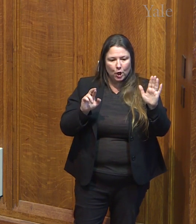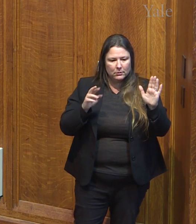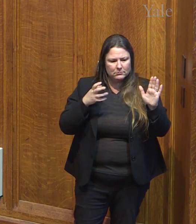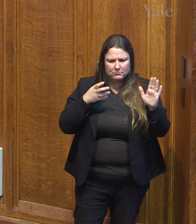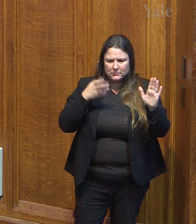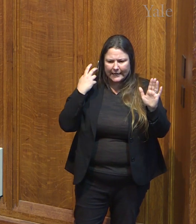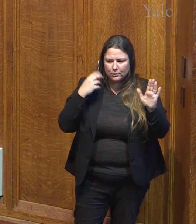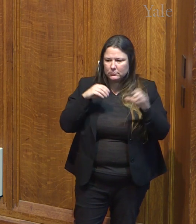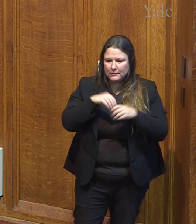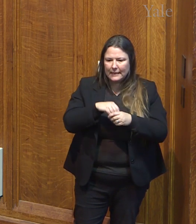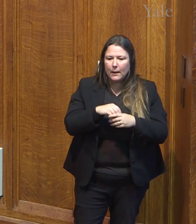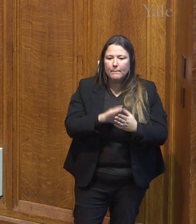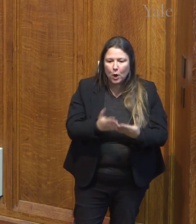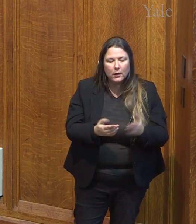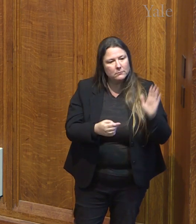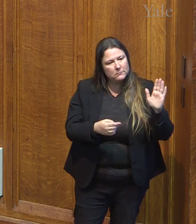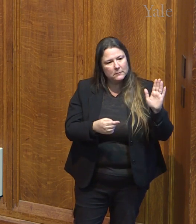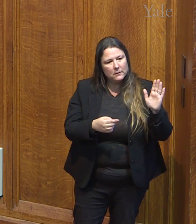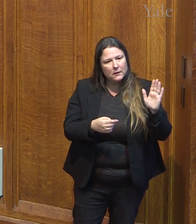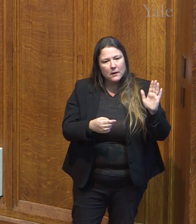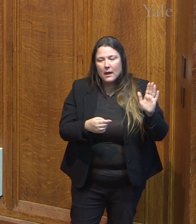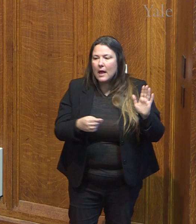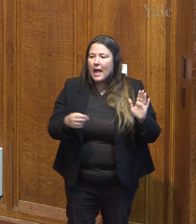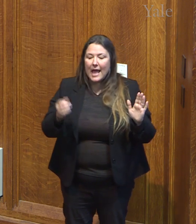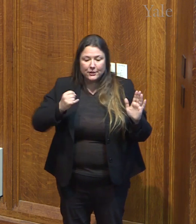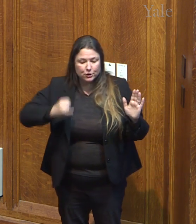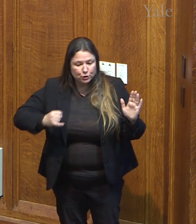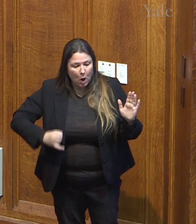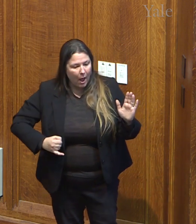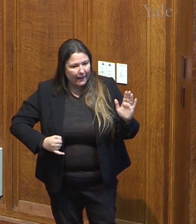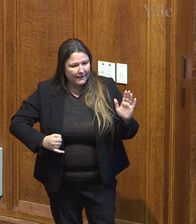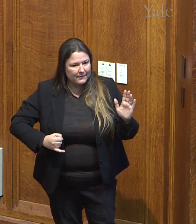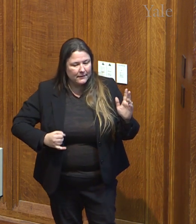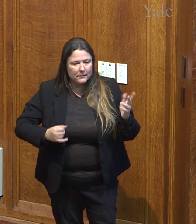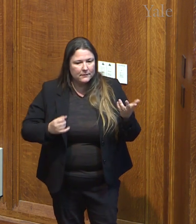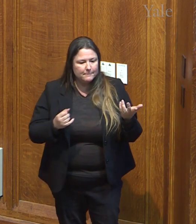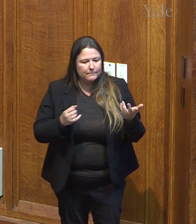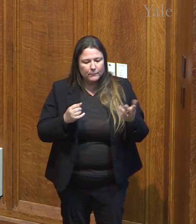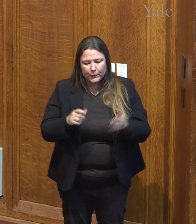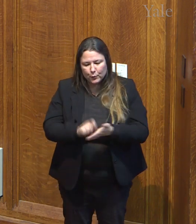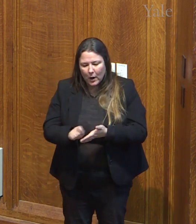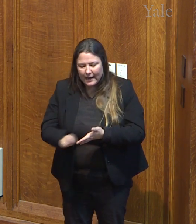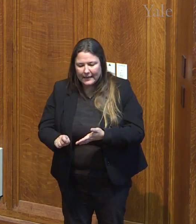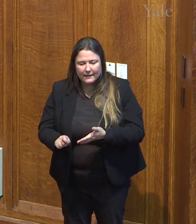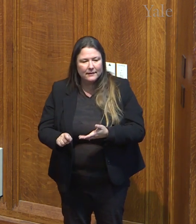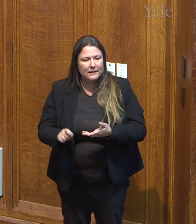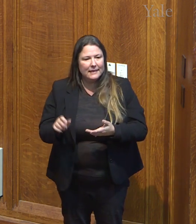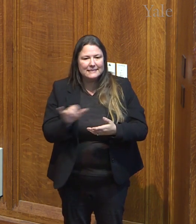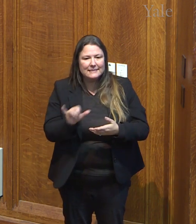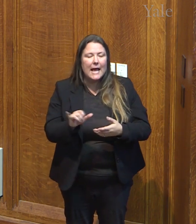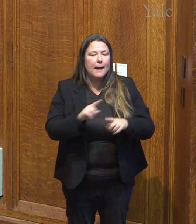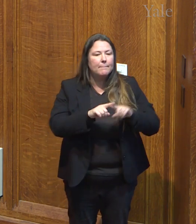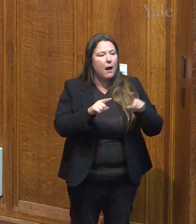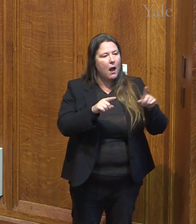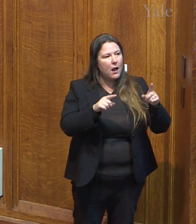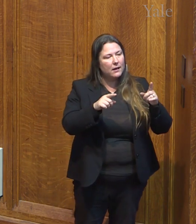to shoulder height as if drawing a saber from its sheath. Exaggerating the sign, remember they're not recognizable iconic.